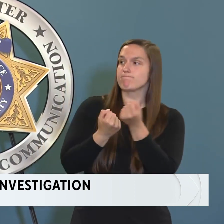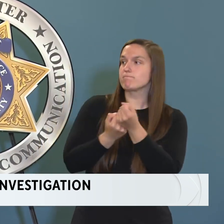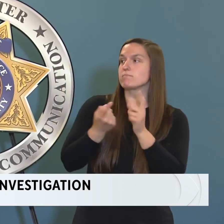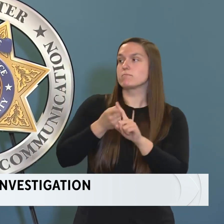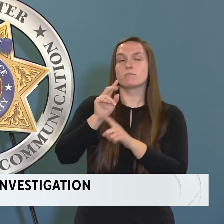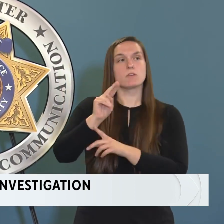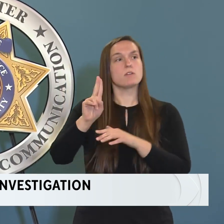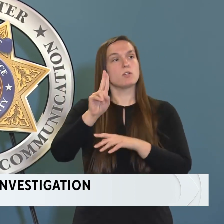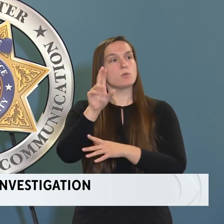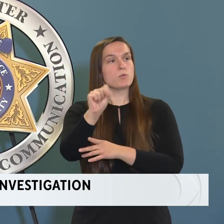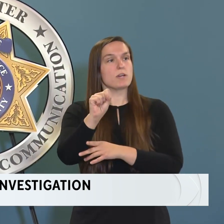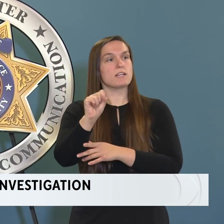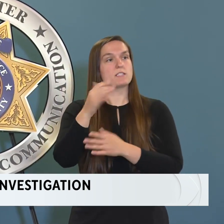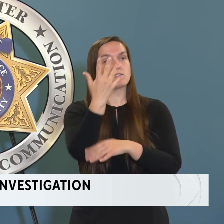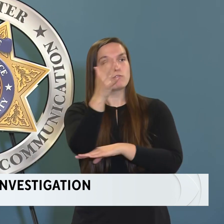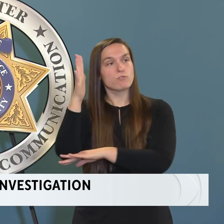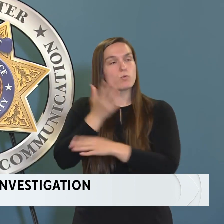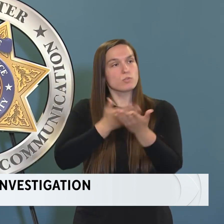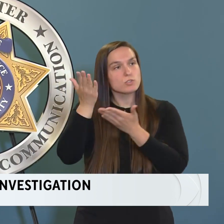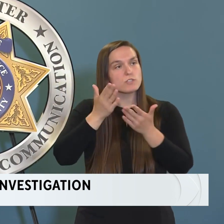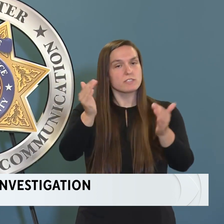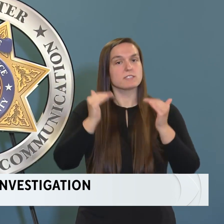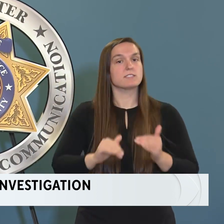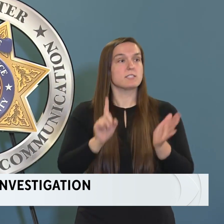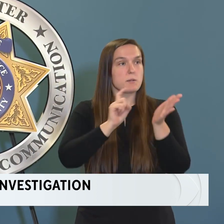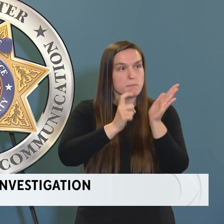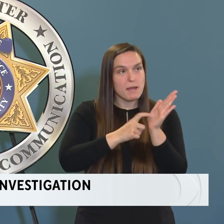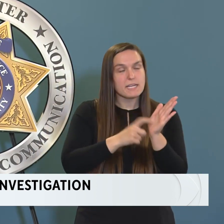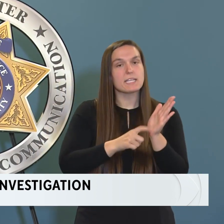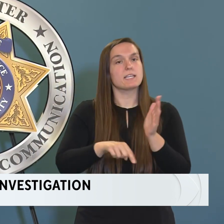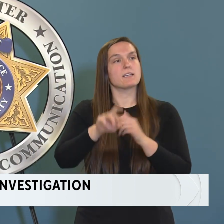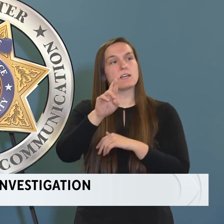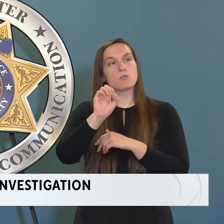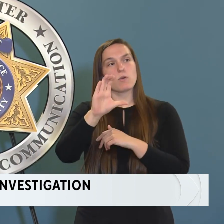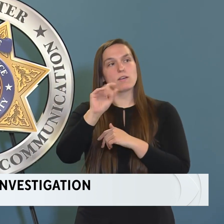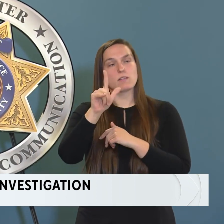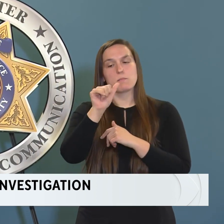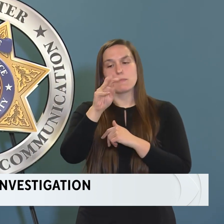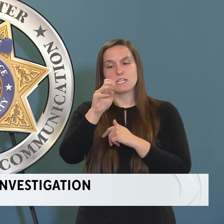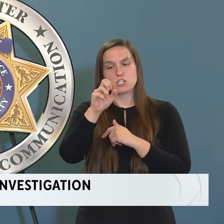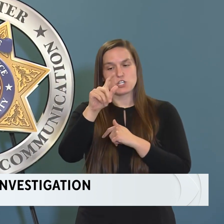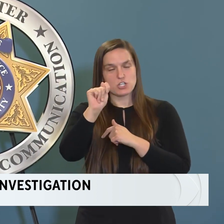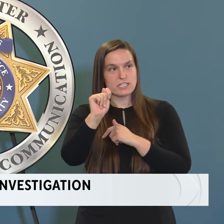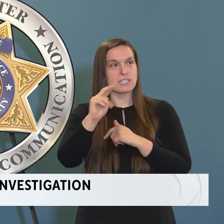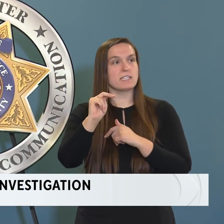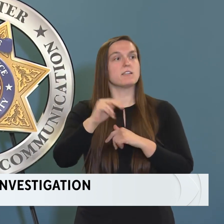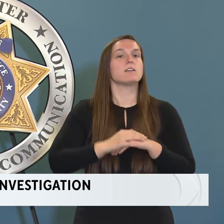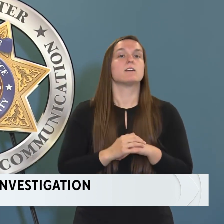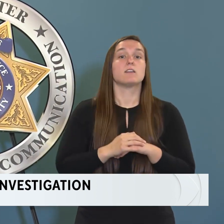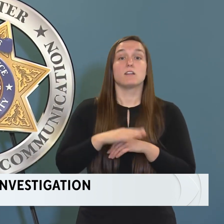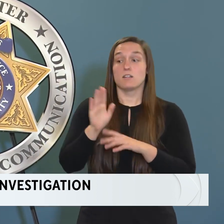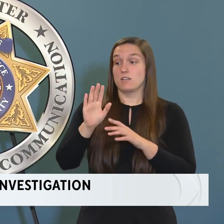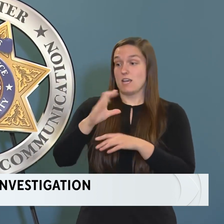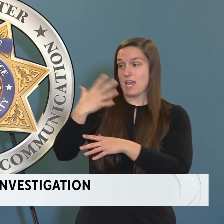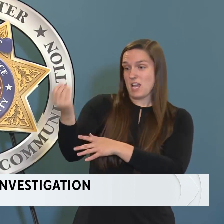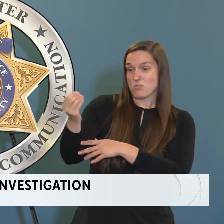SHARE THE RESULTS OF THAT INVESTIGATION WITH OUR COMMUNITY MEMBERS. SO FROM THE BEGINNING, WE WERE WORKING AS A